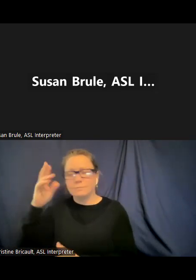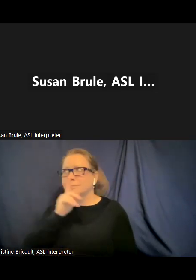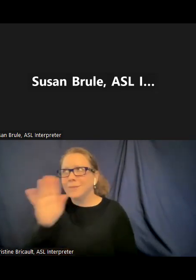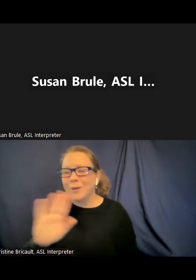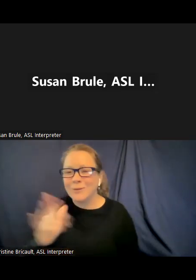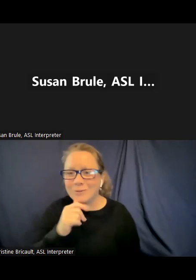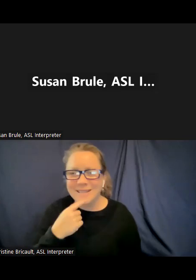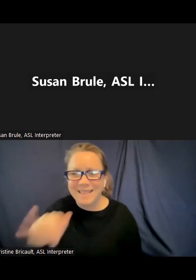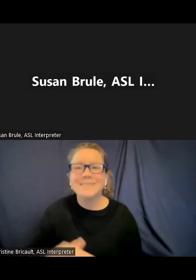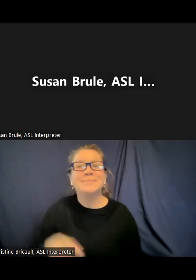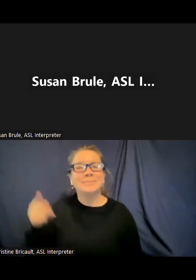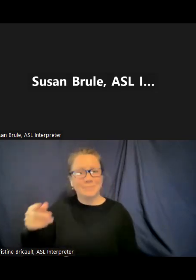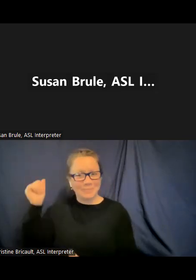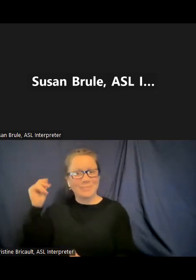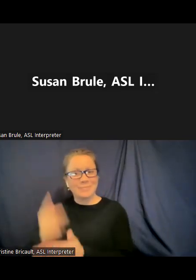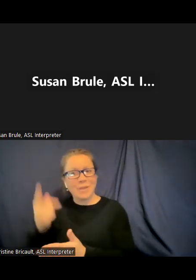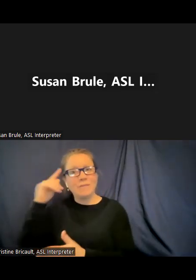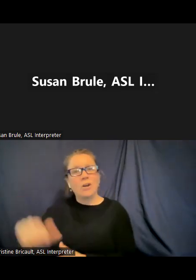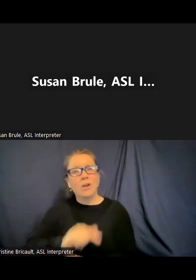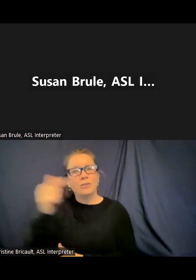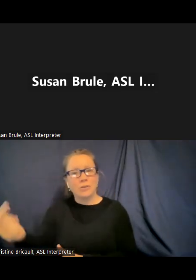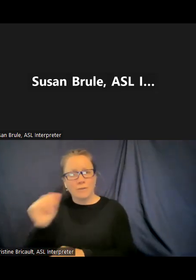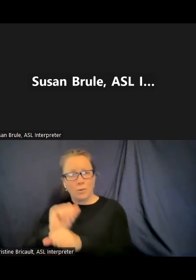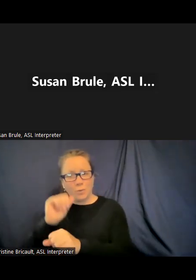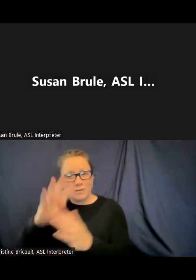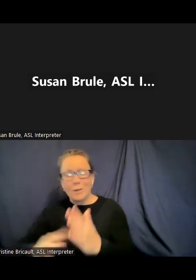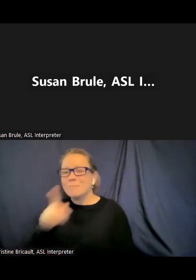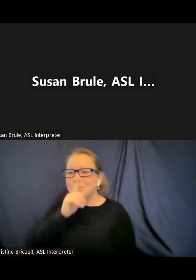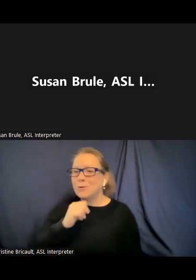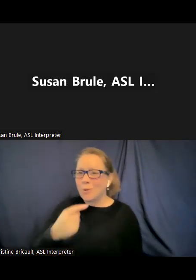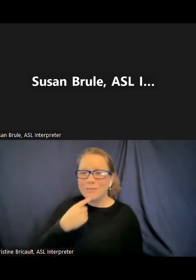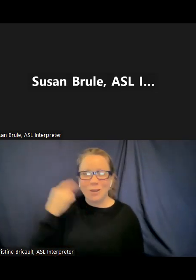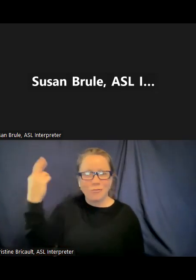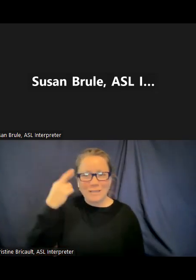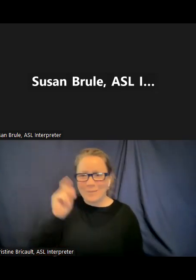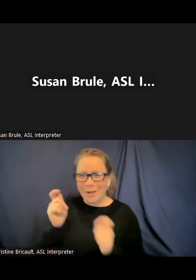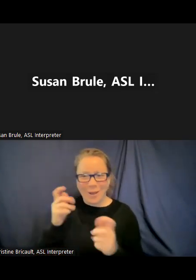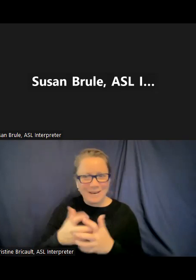Has been approved for an alternative work schedule. We're not going to say reasonable accommodation. She's been approved for an alternative work schedule.